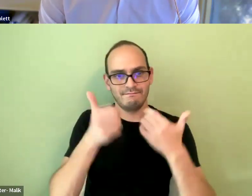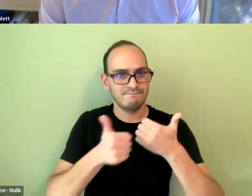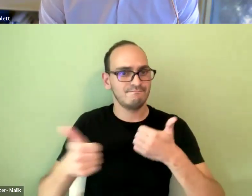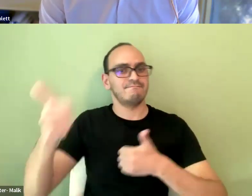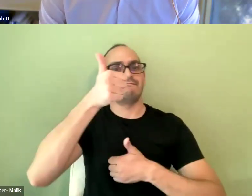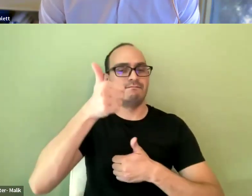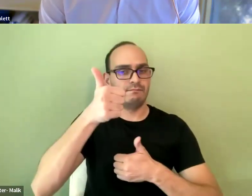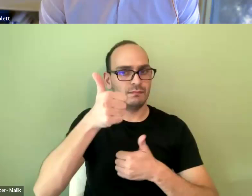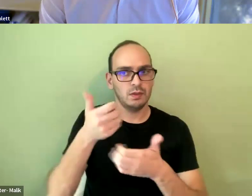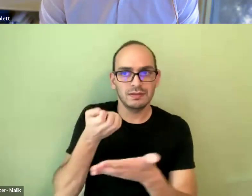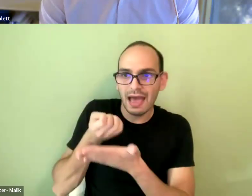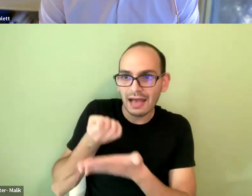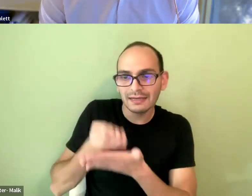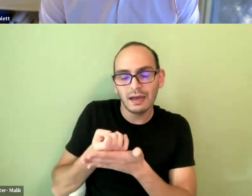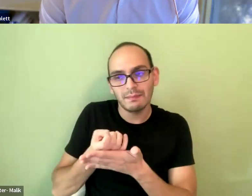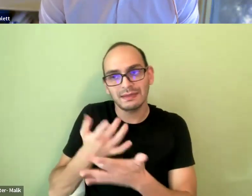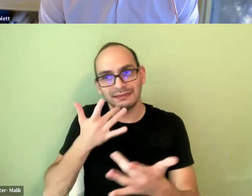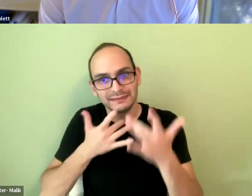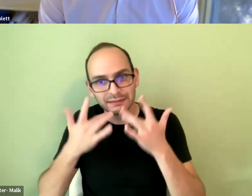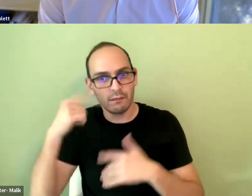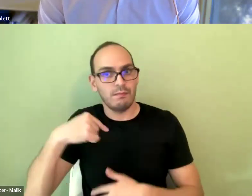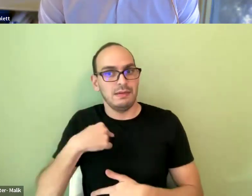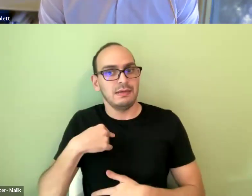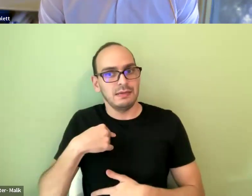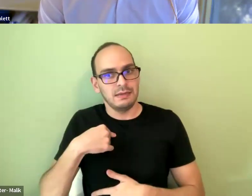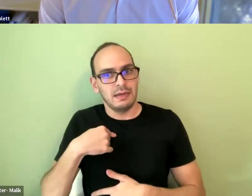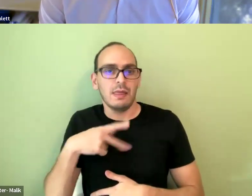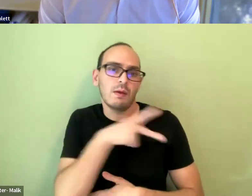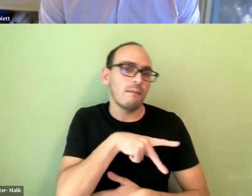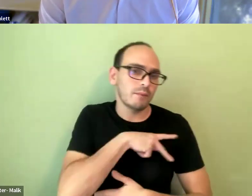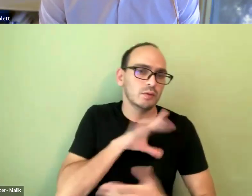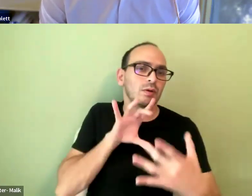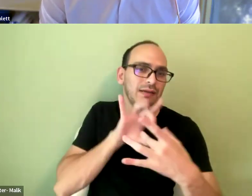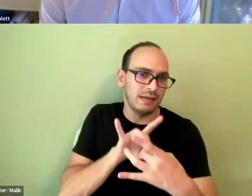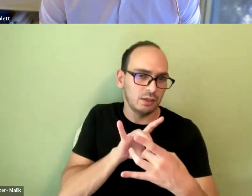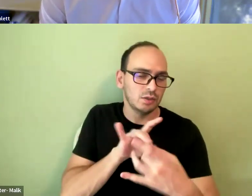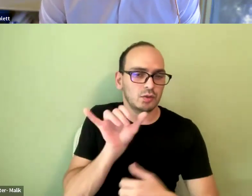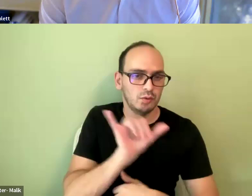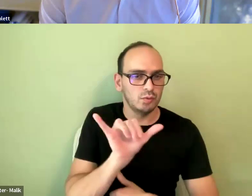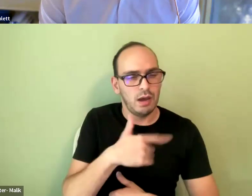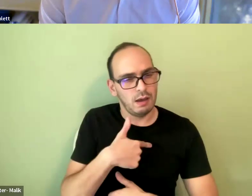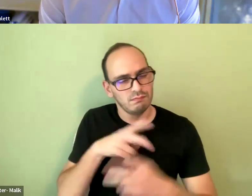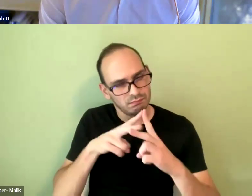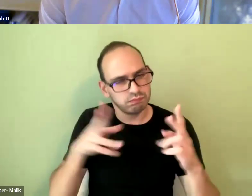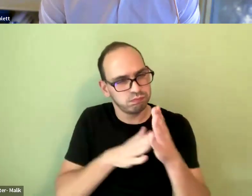There is an economic exigency for me, there is also a personal connection. So I am very motivated in this work.